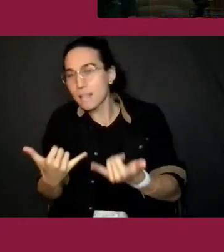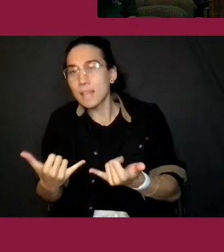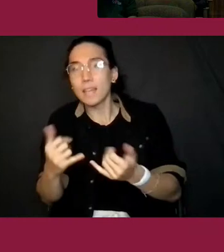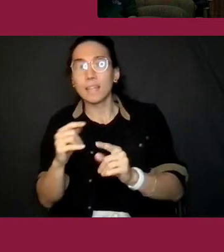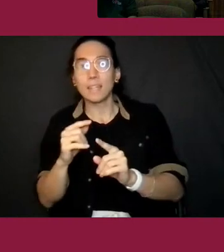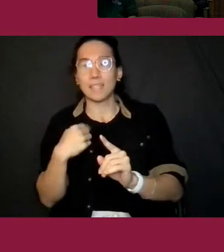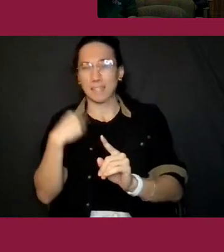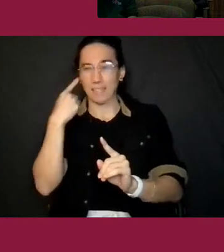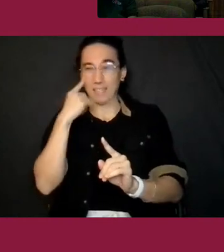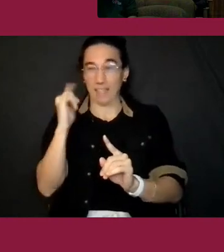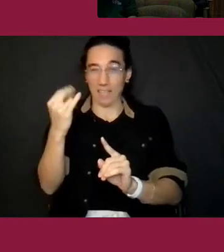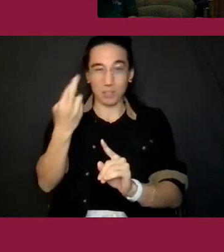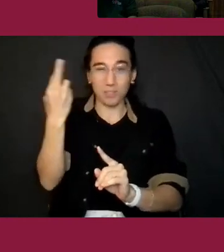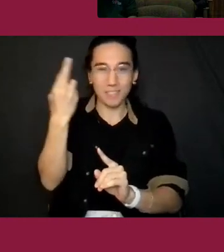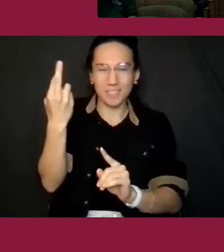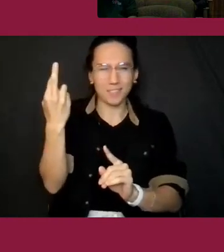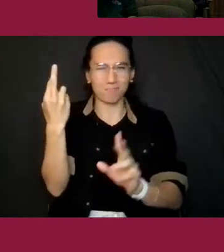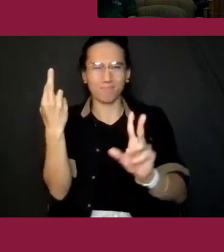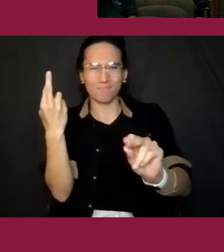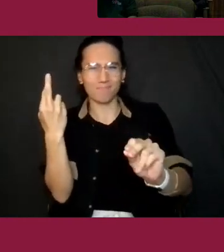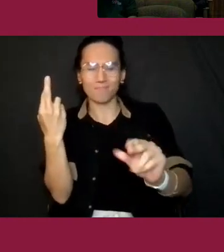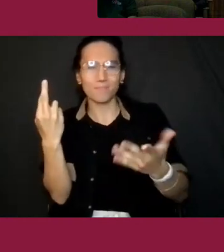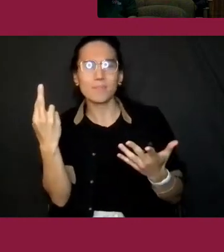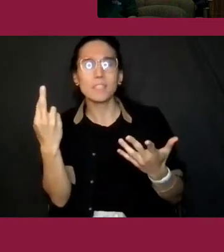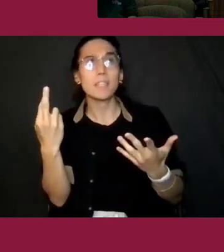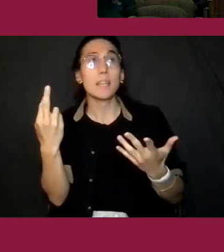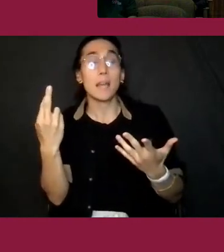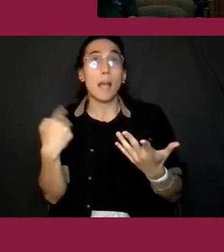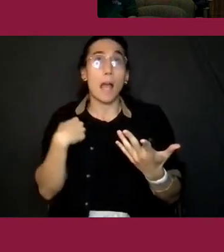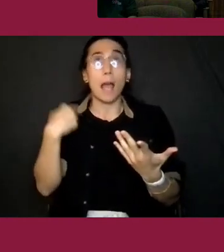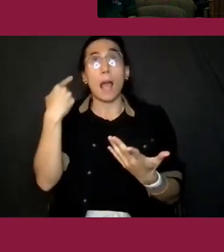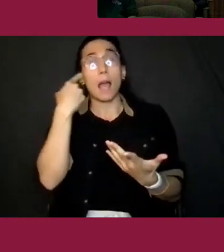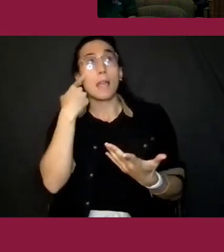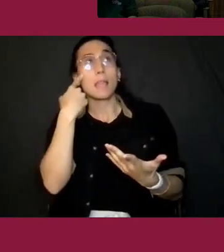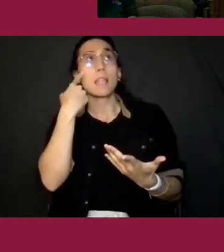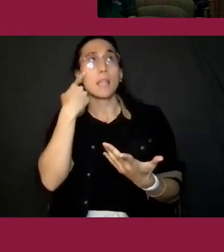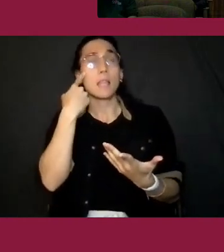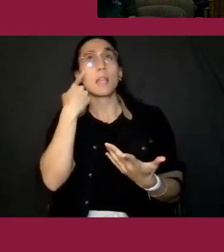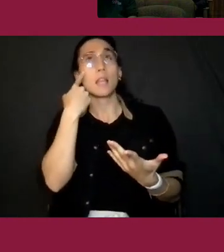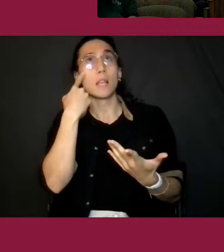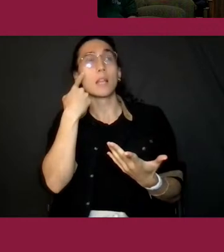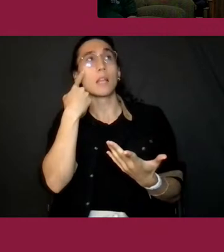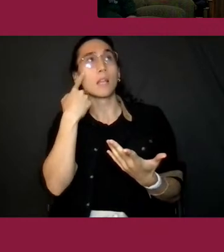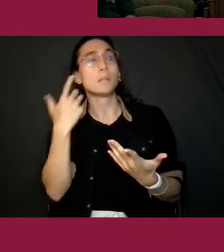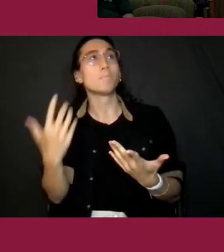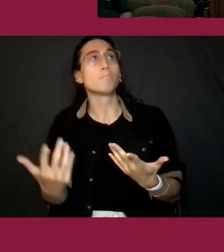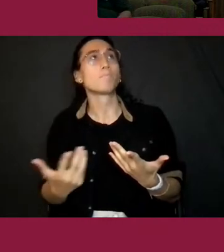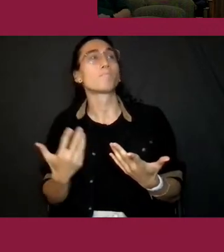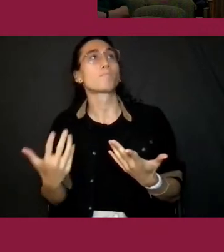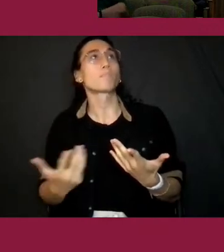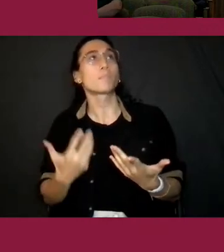In fact, I think the big winners, um, of the vetoes